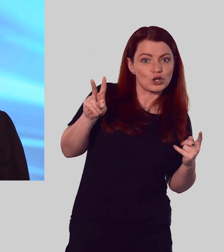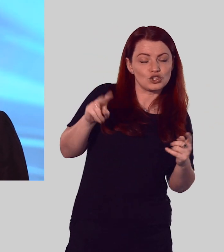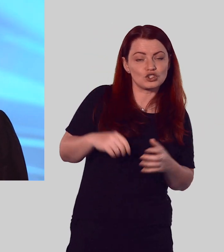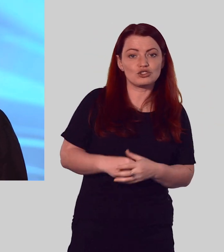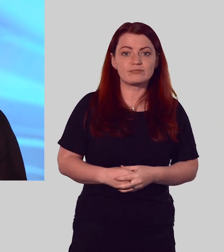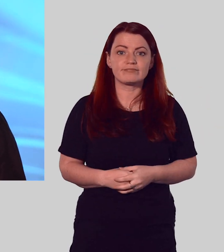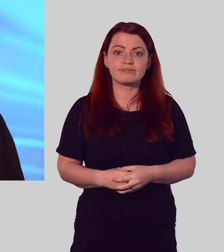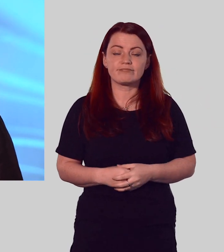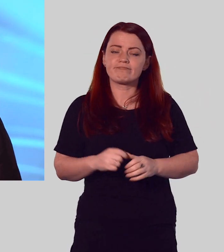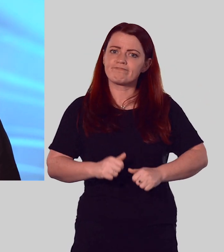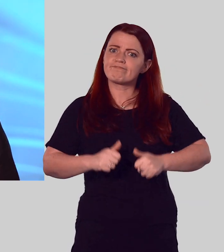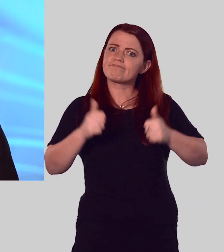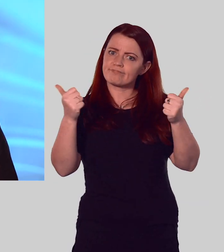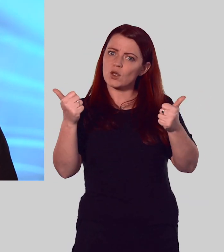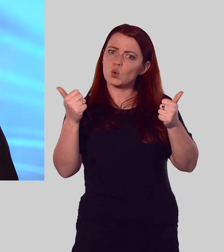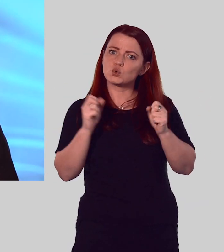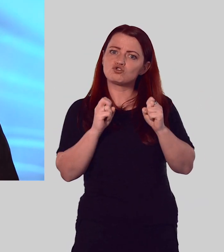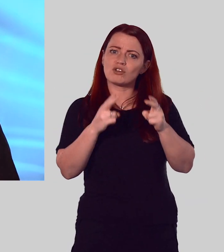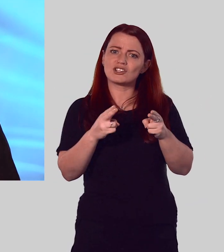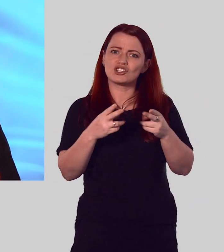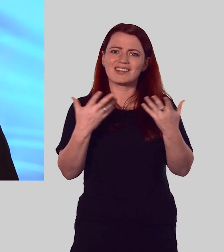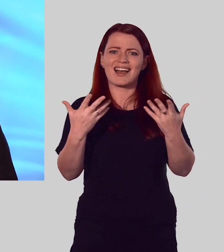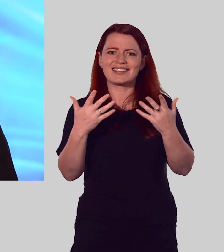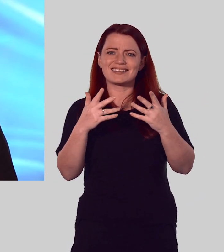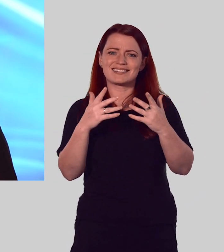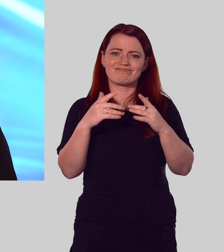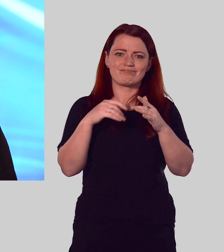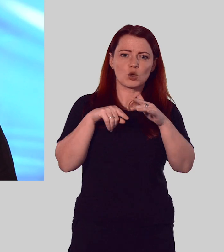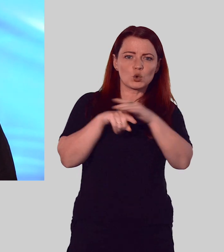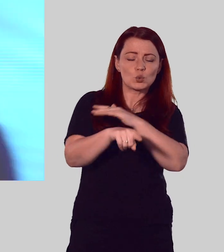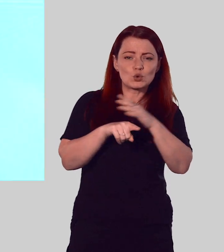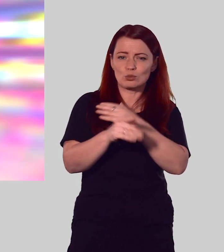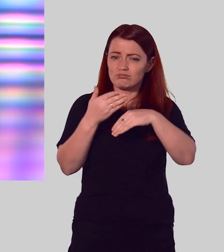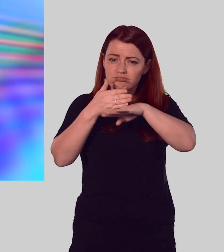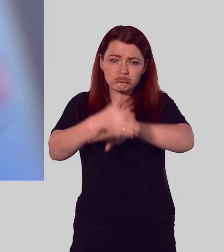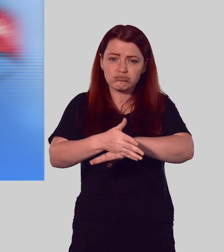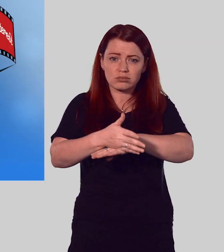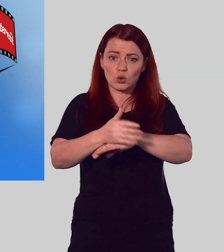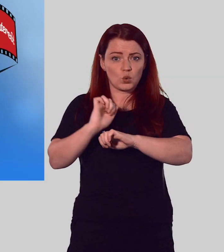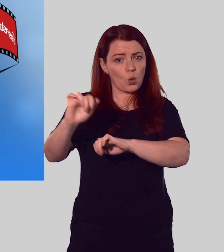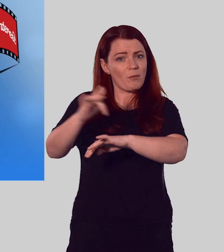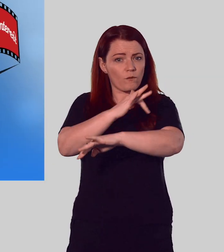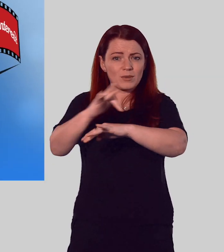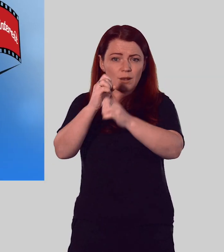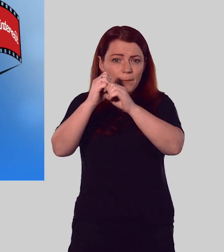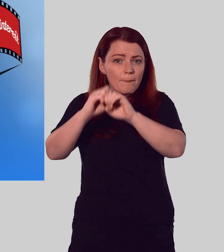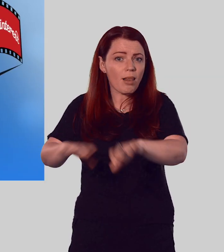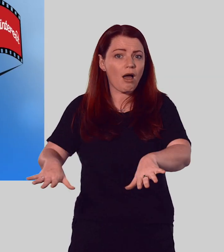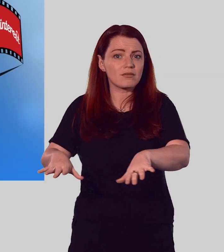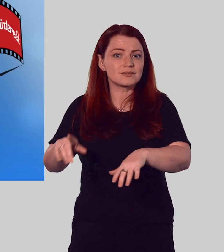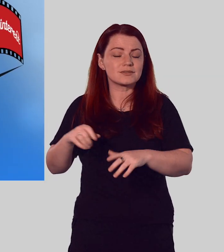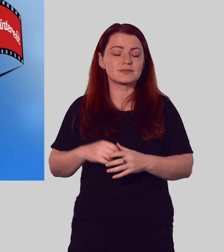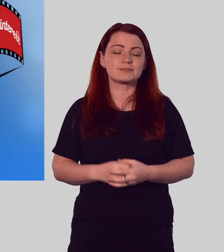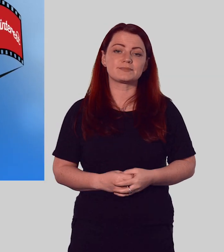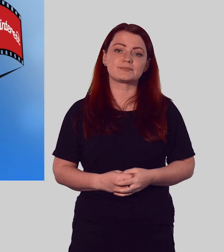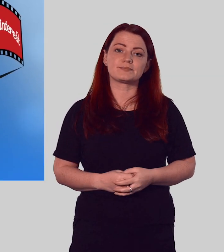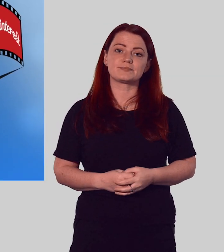digital sphere is very saturated and your performance might get lost in it. Facebook Live is also a popular